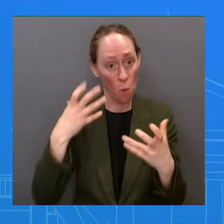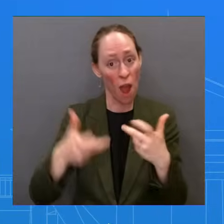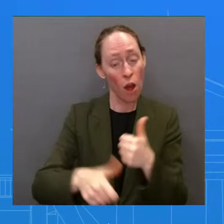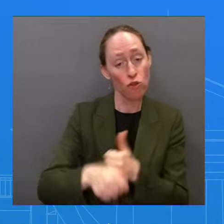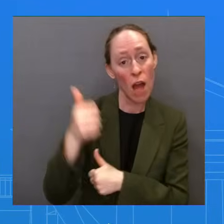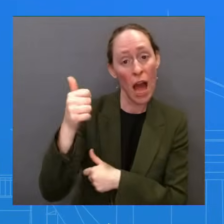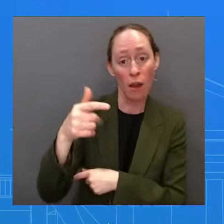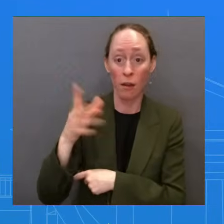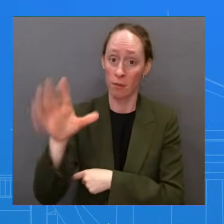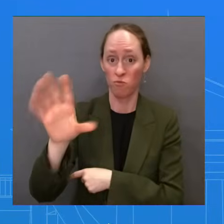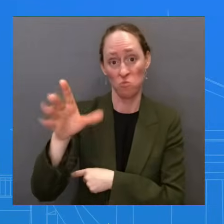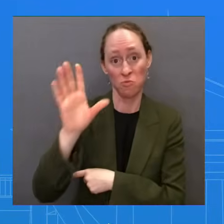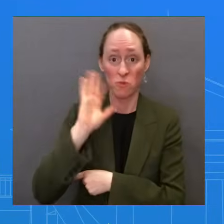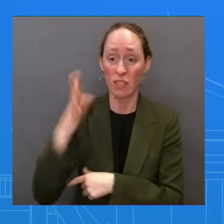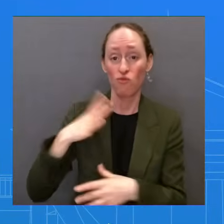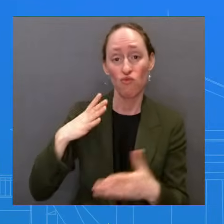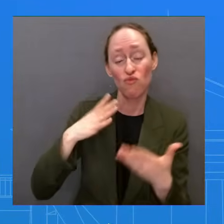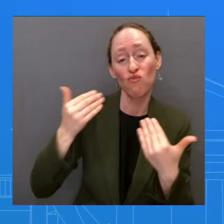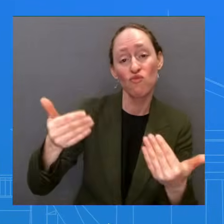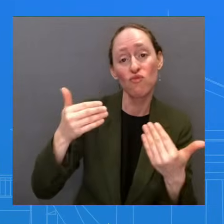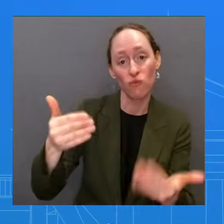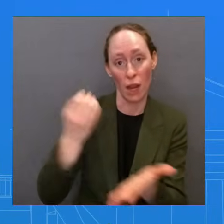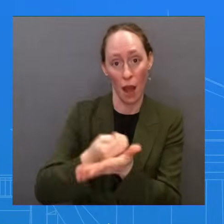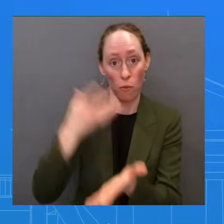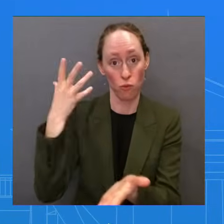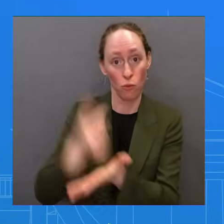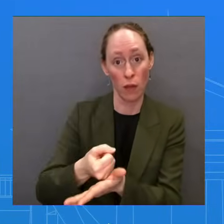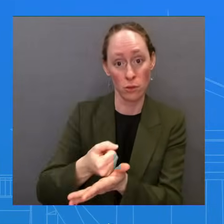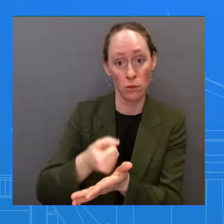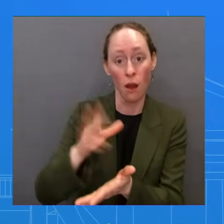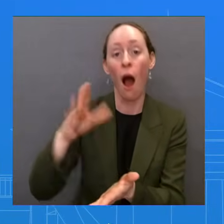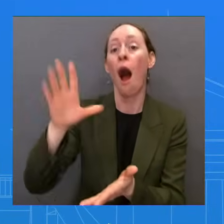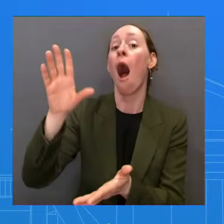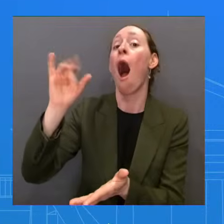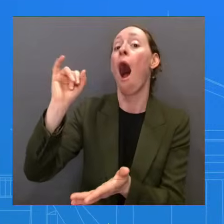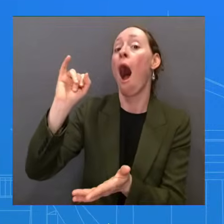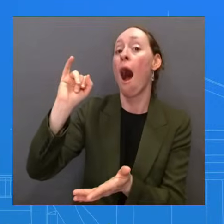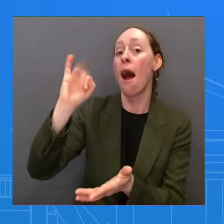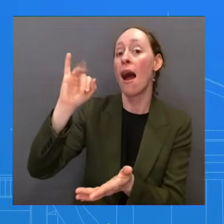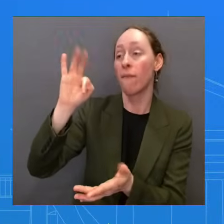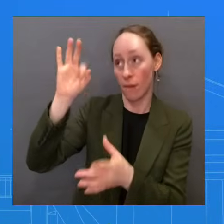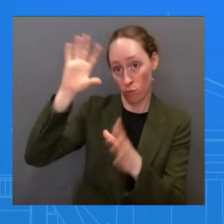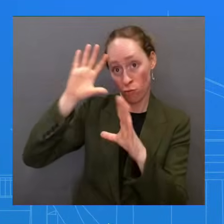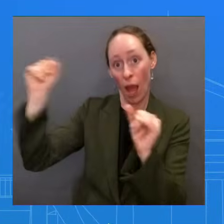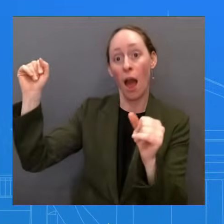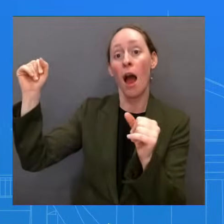isn't just unreasonable, it's dangerous. That's why the President called each of the four leaders yesterday